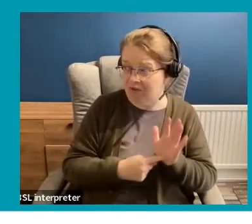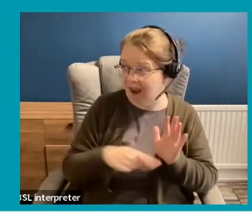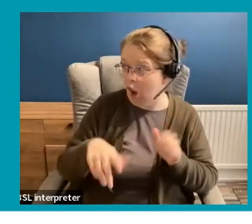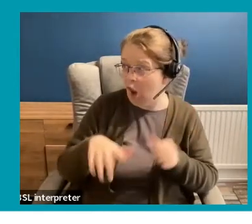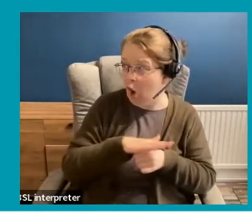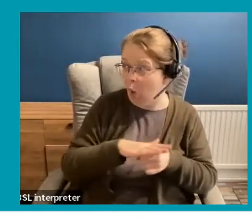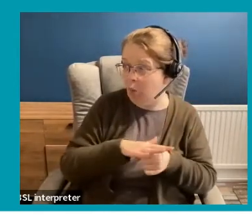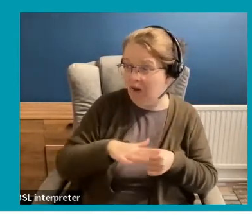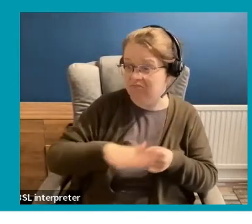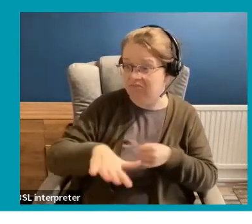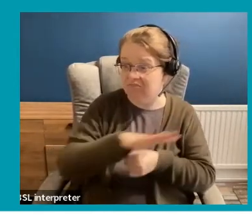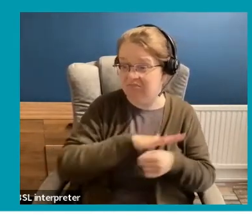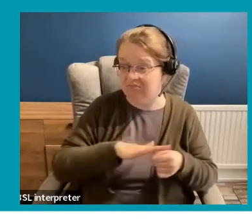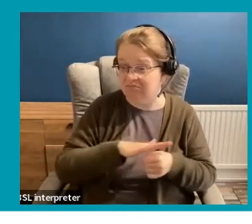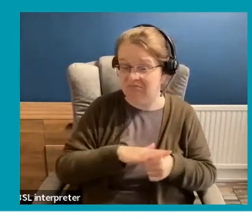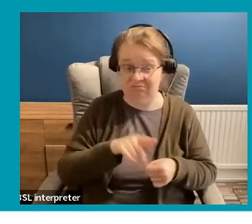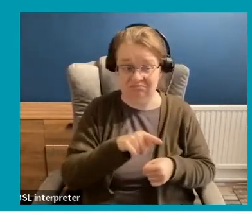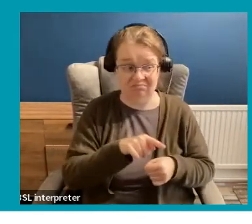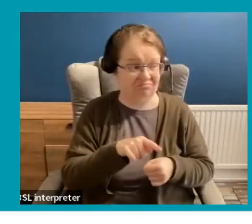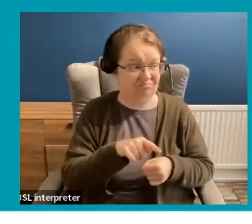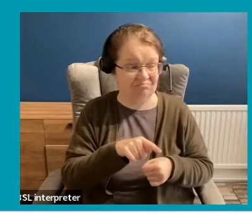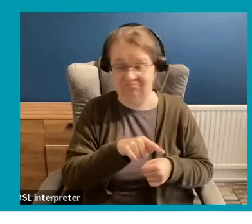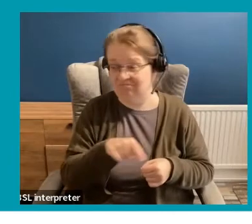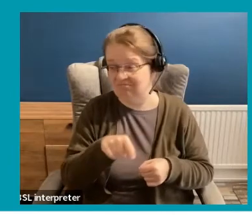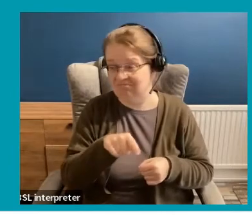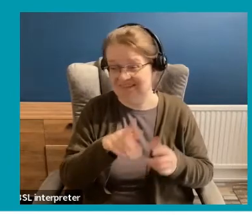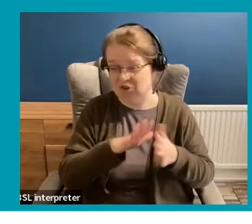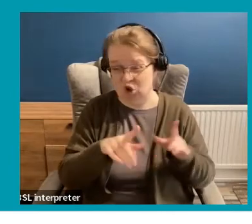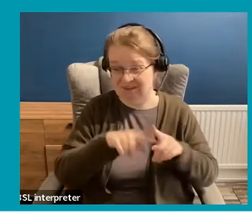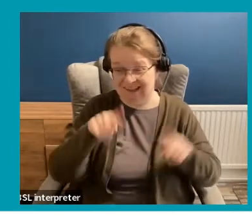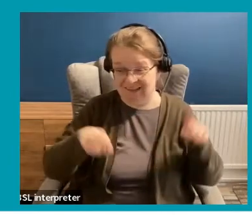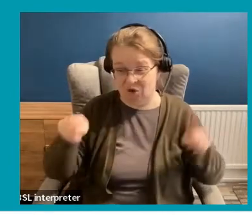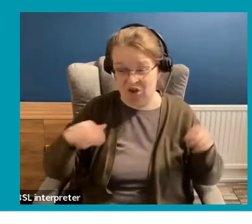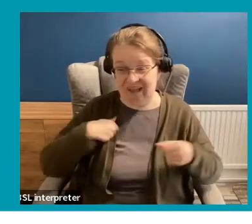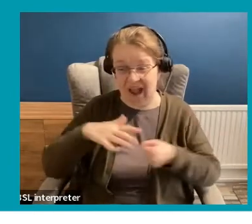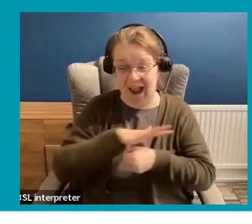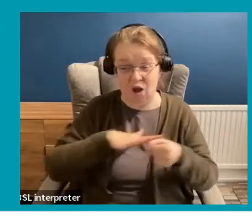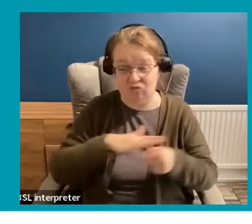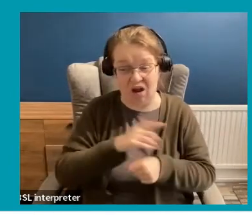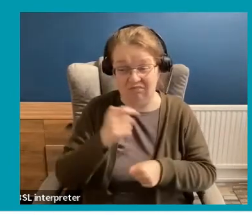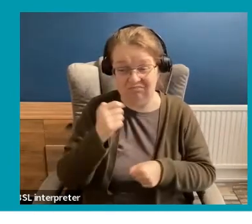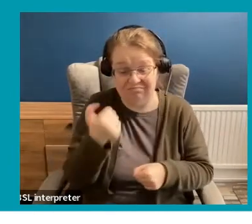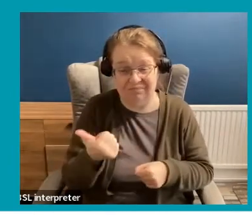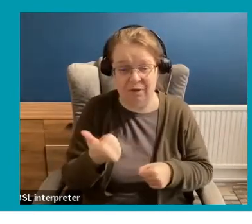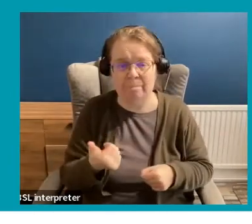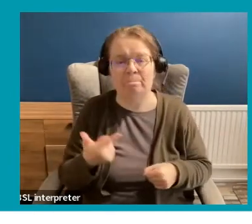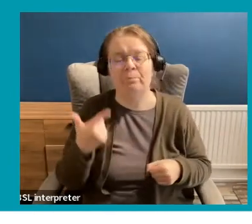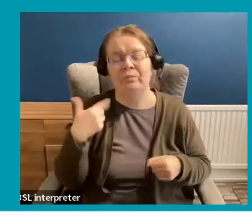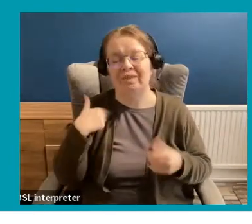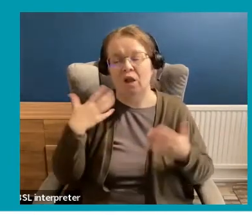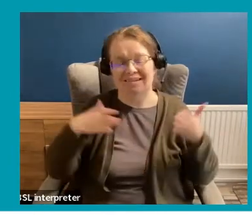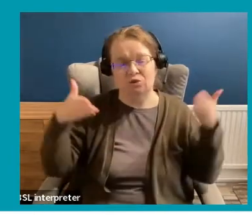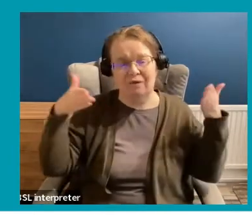it doesn't appear that diverse but we need to be focusing really on inclusion.